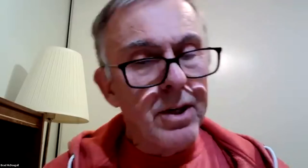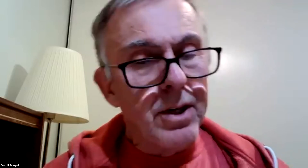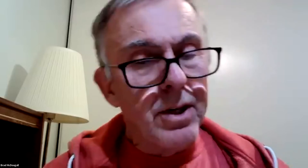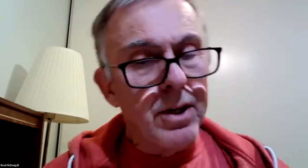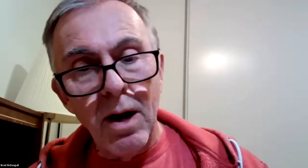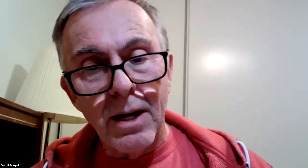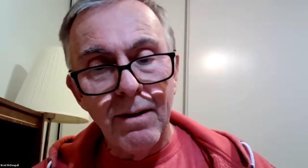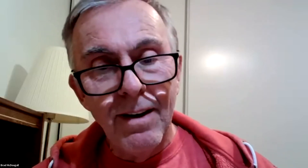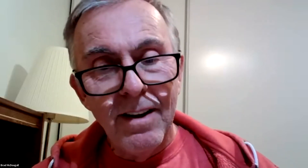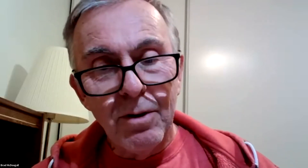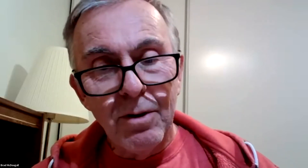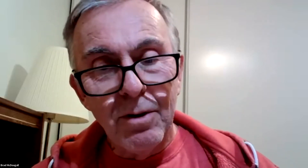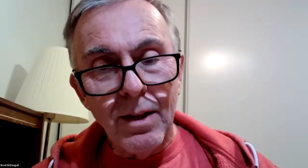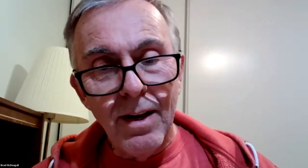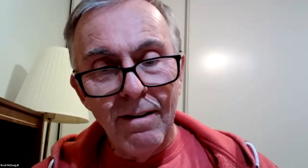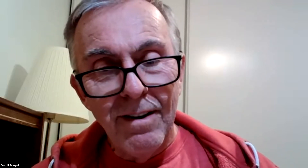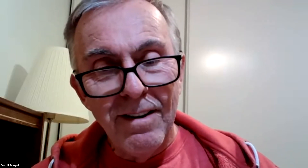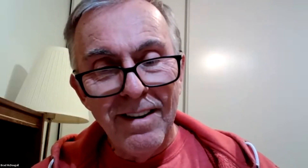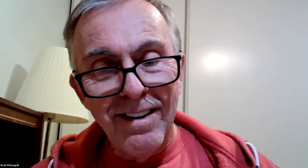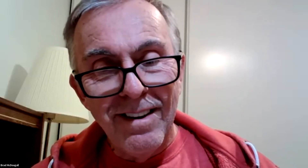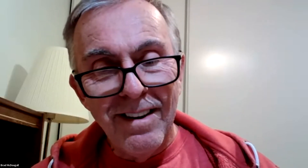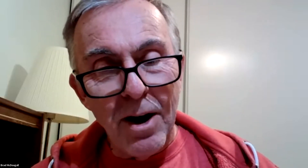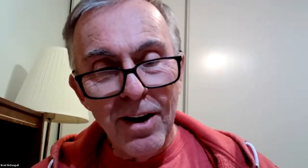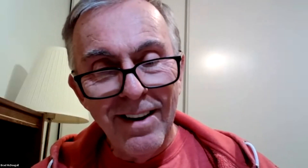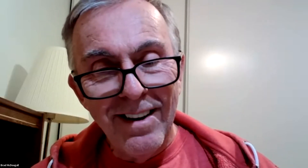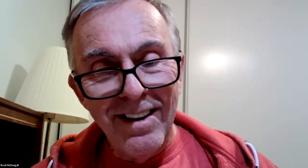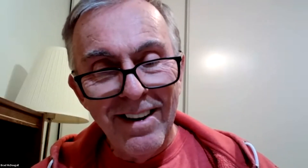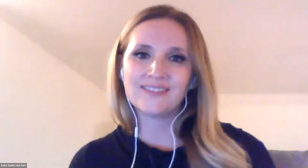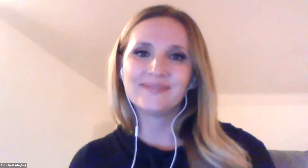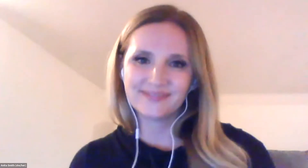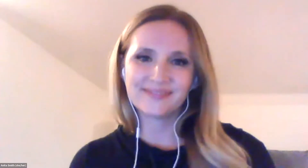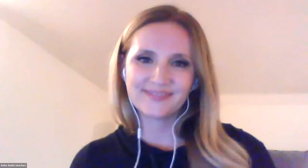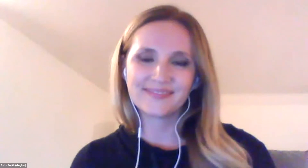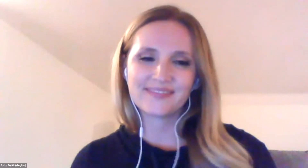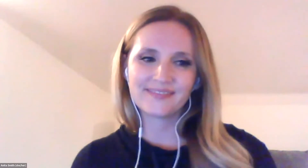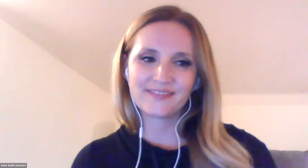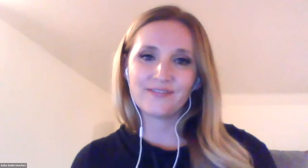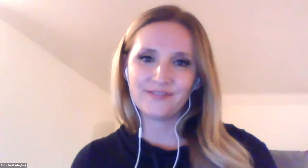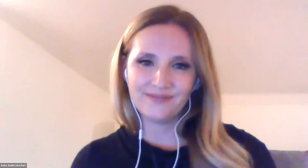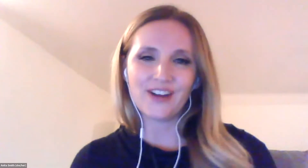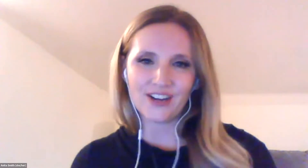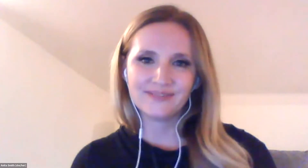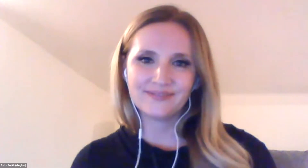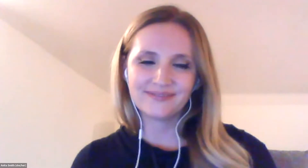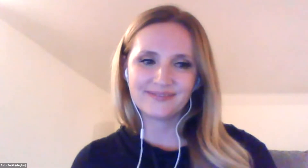Did I pronounce that correctly? Ferre? - [Anita] Ferre. [Brad] Ferre, okay. Ferre.